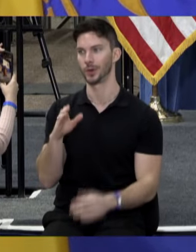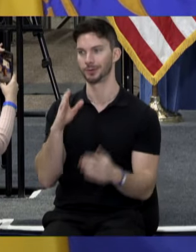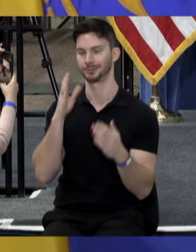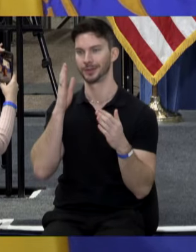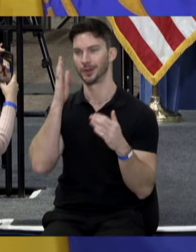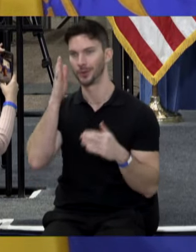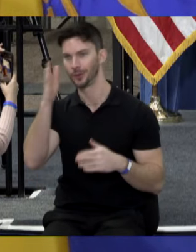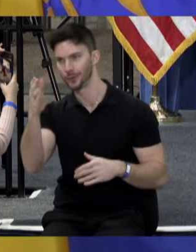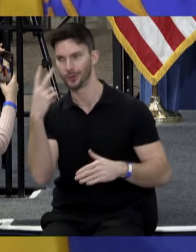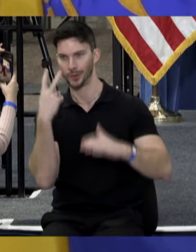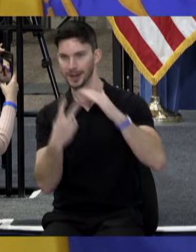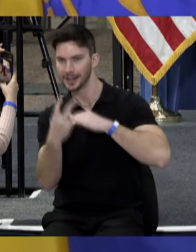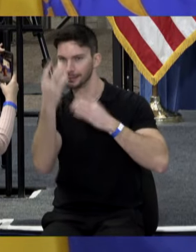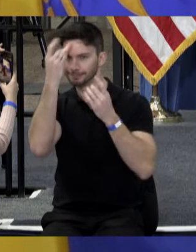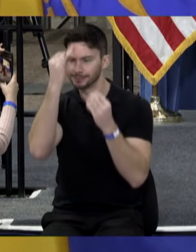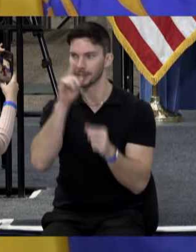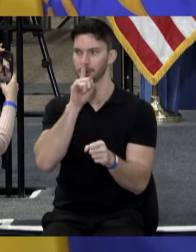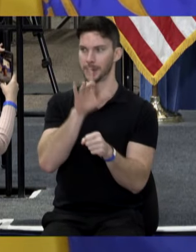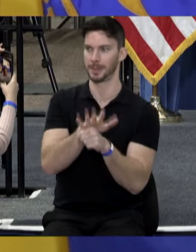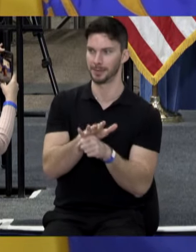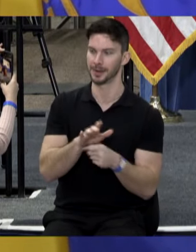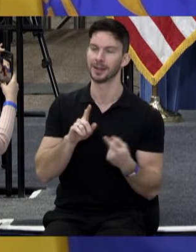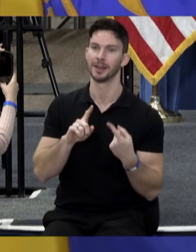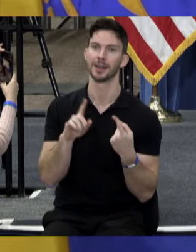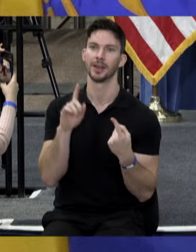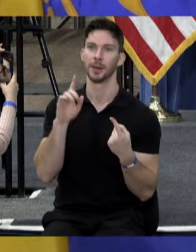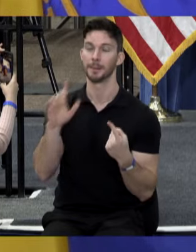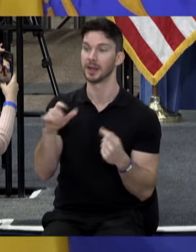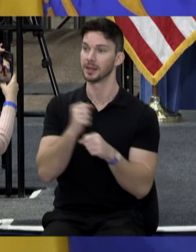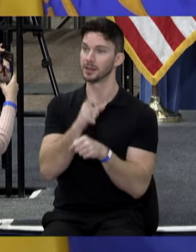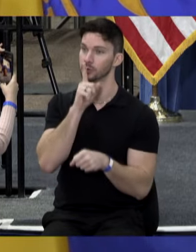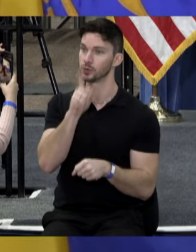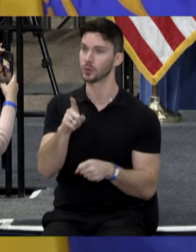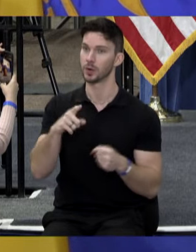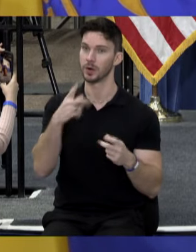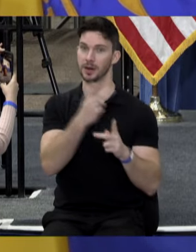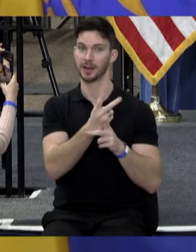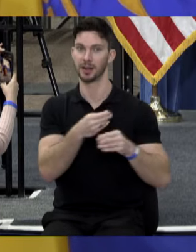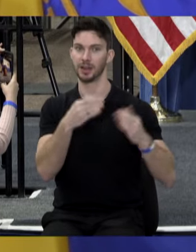bringing us here together, making caregiving a priority for the administration helps ensure